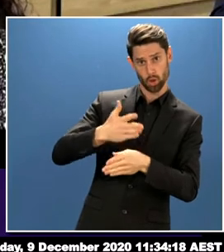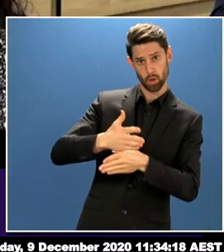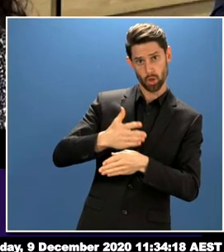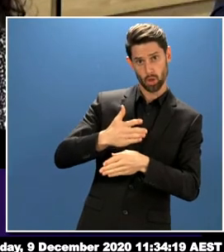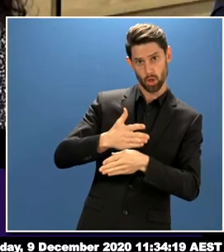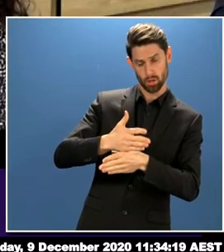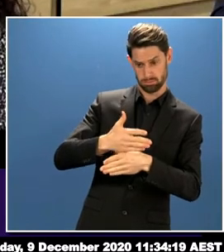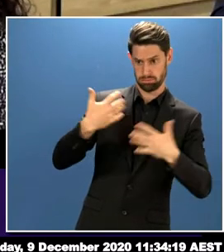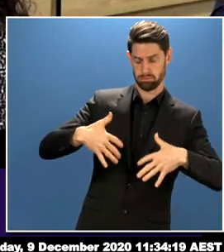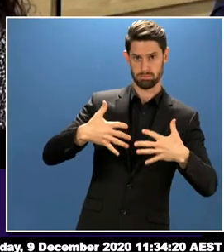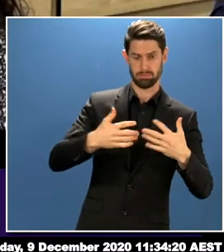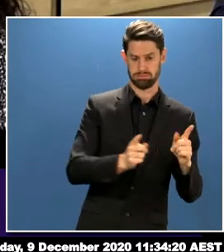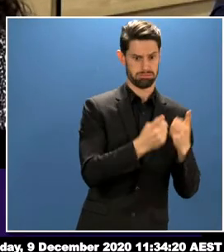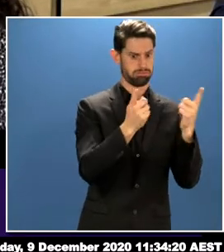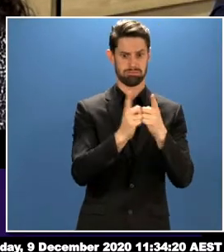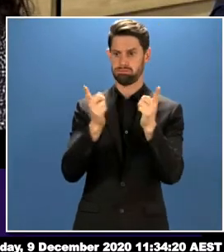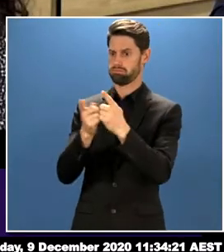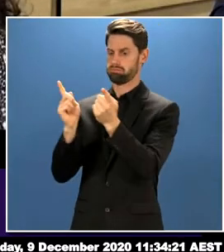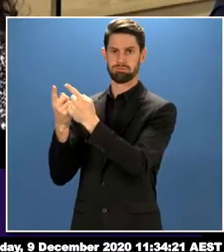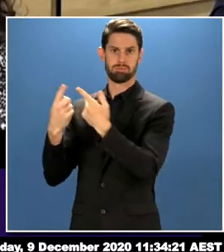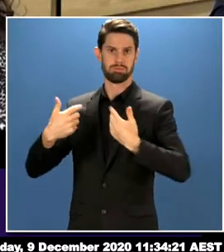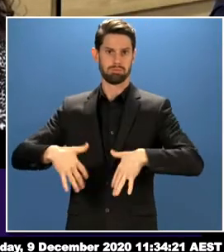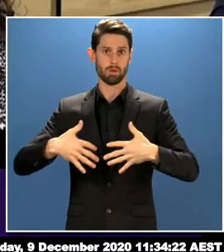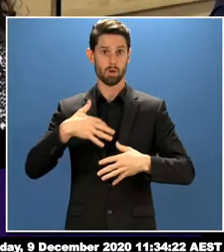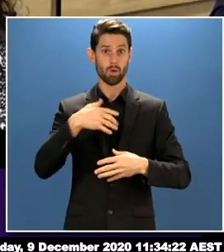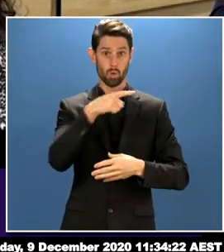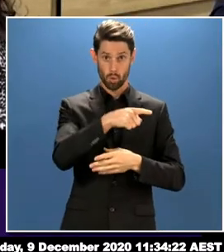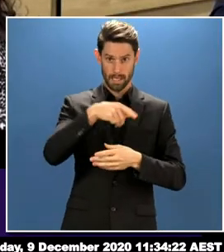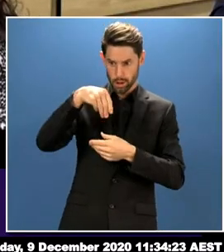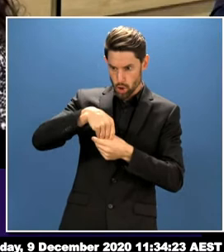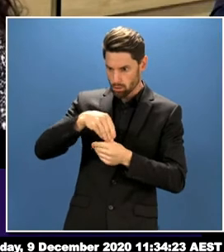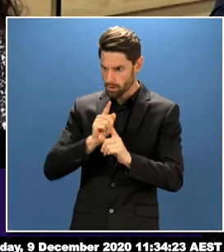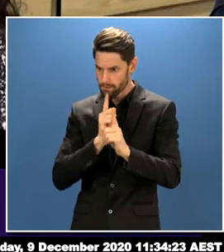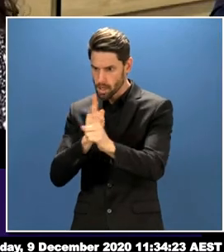full breadth of effectively providing that internal advice, providing